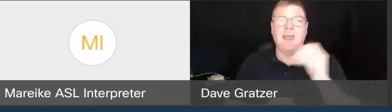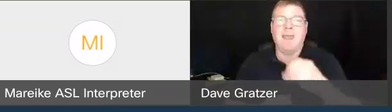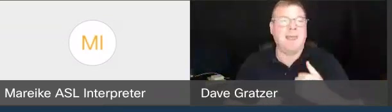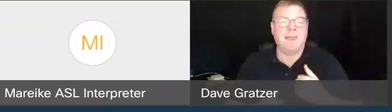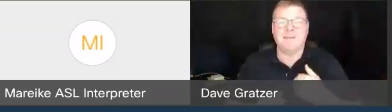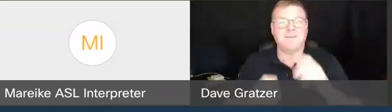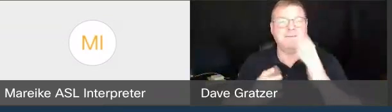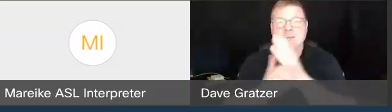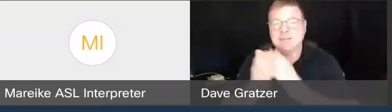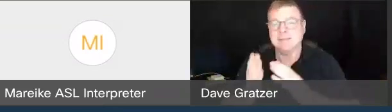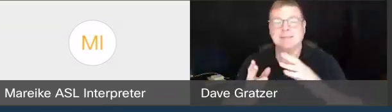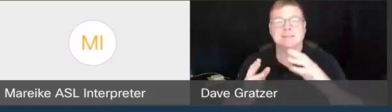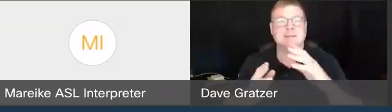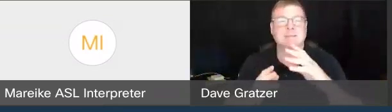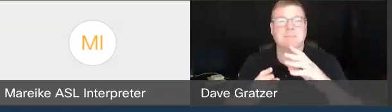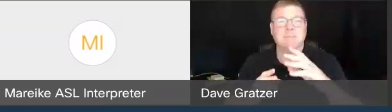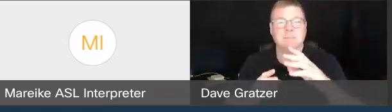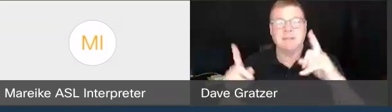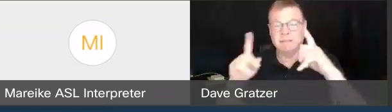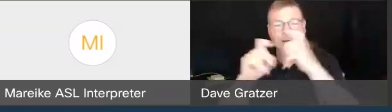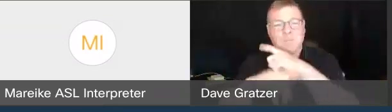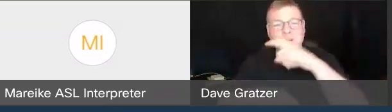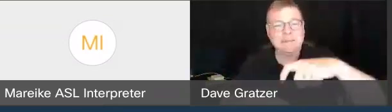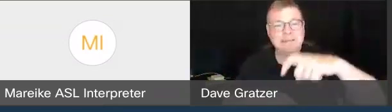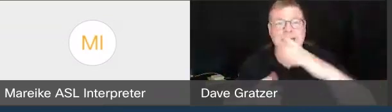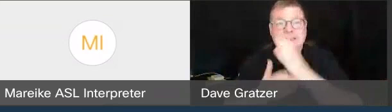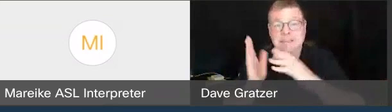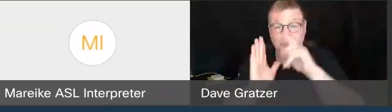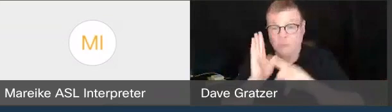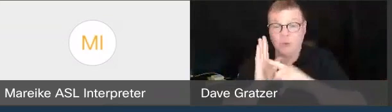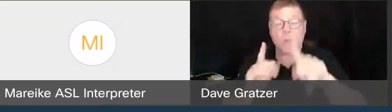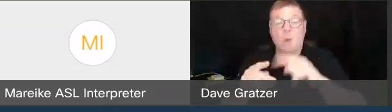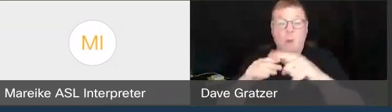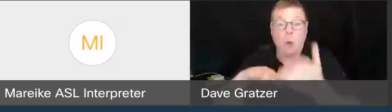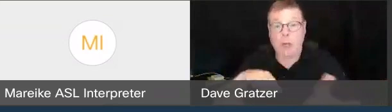cases I've made in the research I've done is once you layer on the justice involvement,